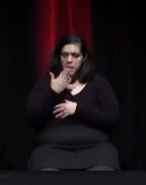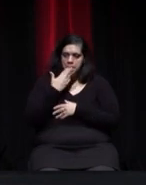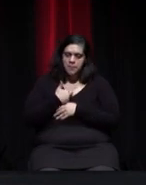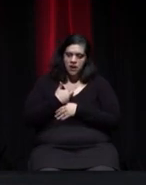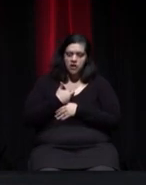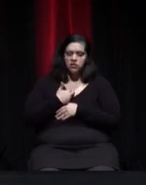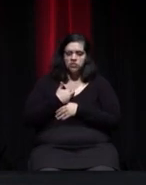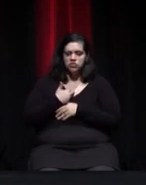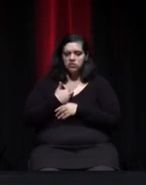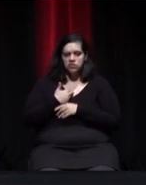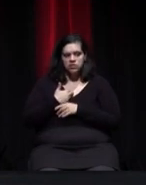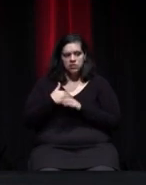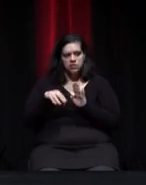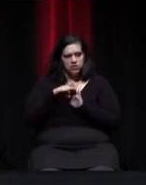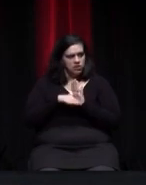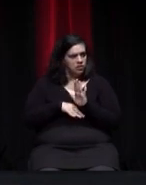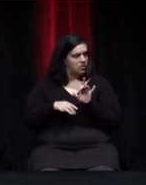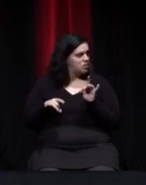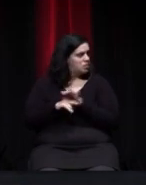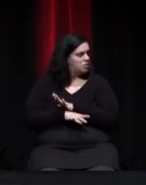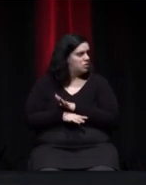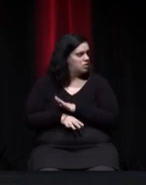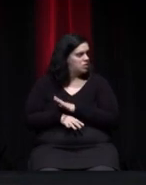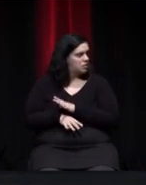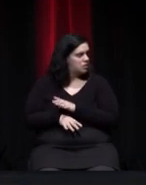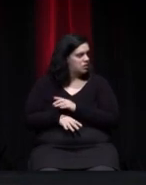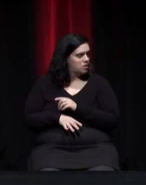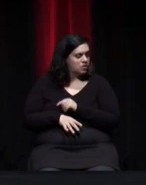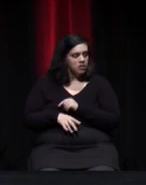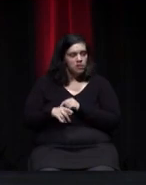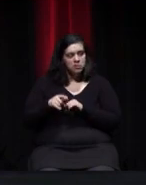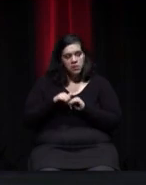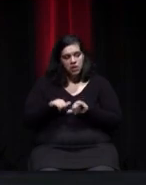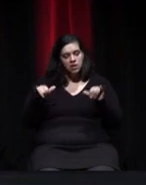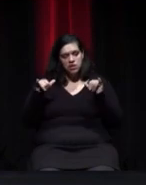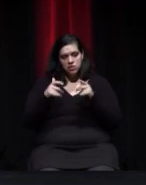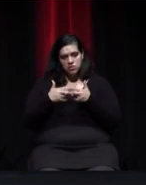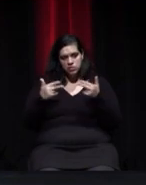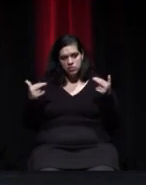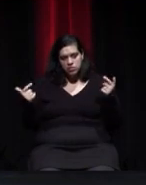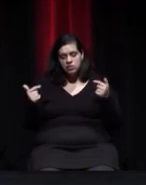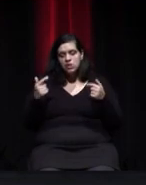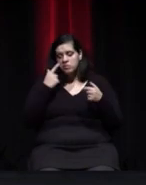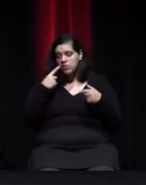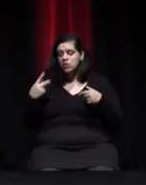You write an article for me, but I want you to say more or less this in the article. Find the sources that will be compatible with this